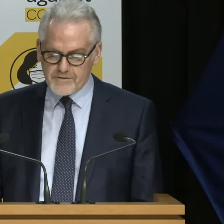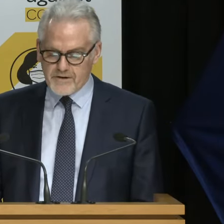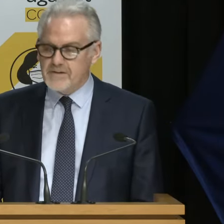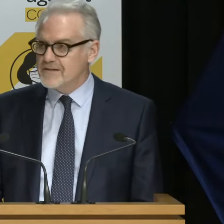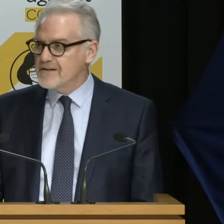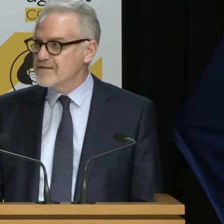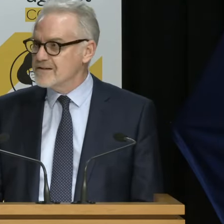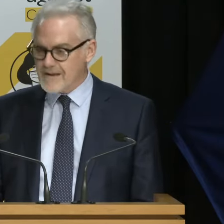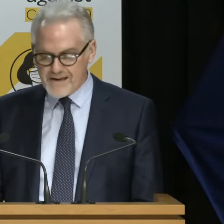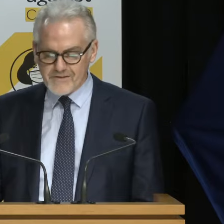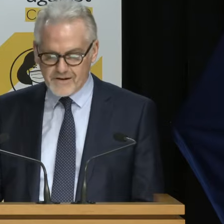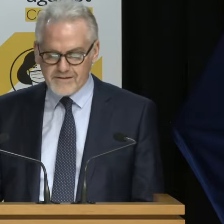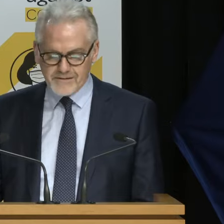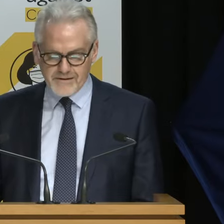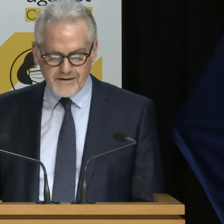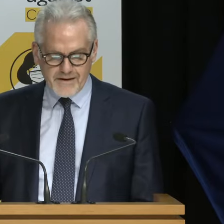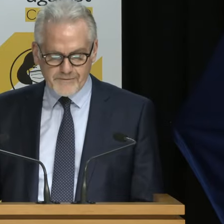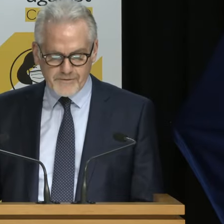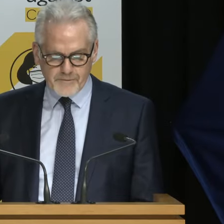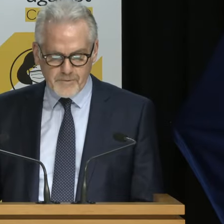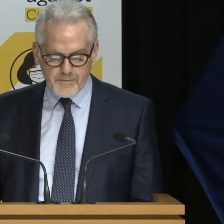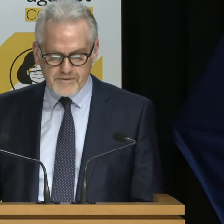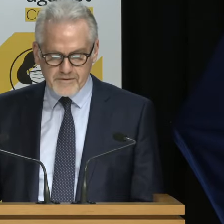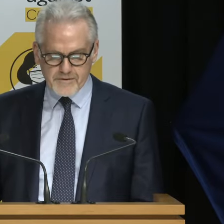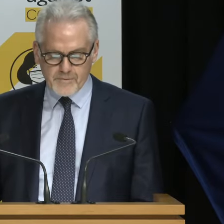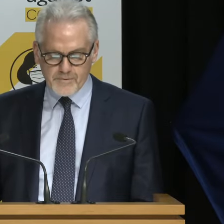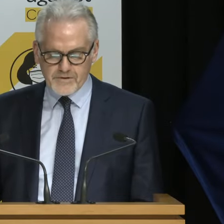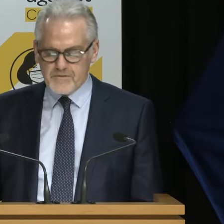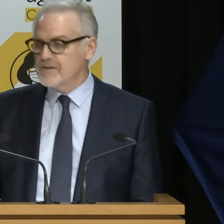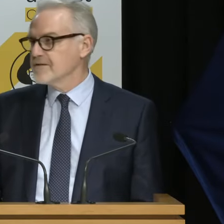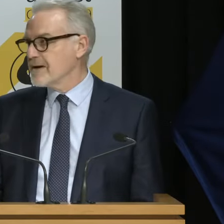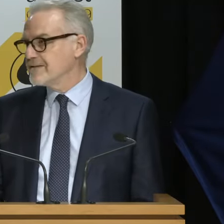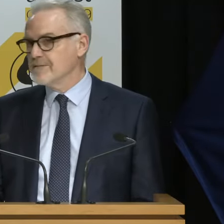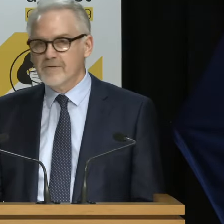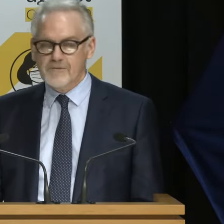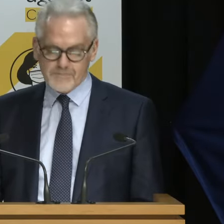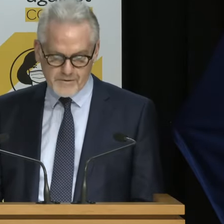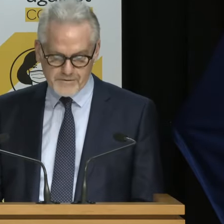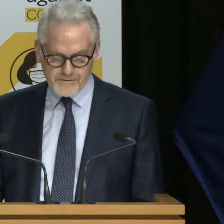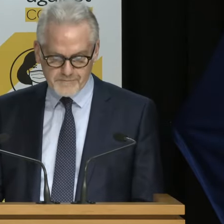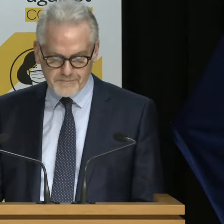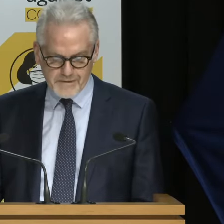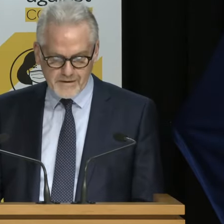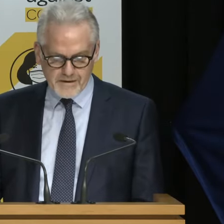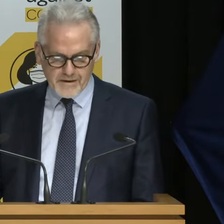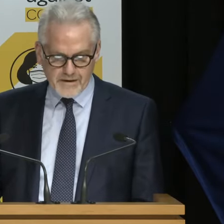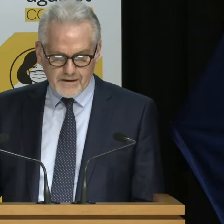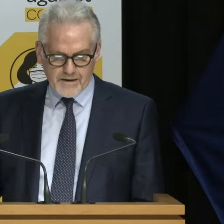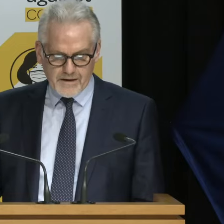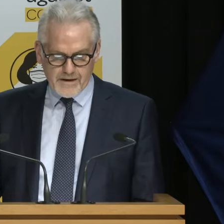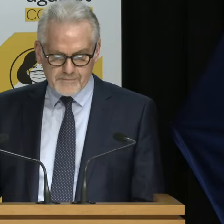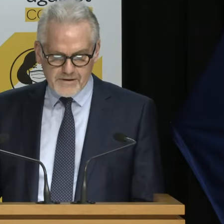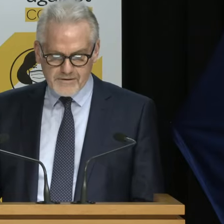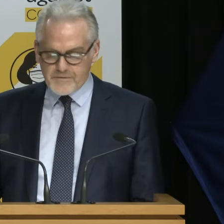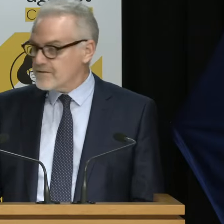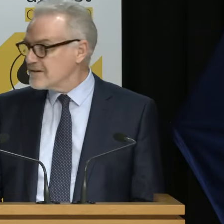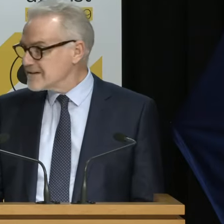group with works hard in this report. The main purpose of our review was to ensure that COVID-19